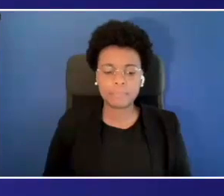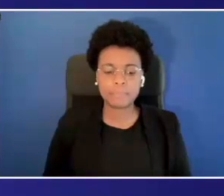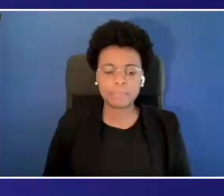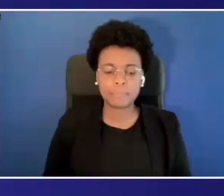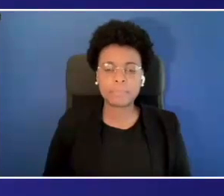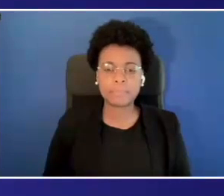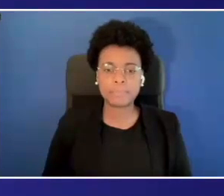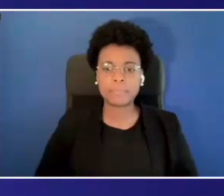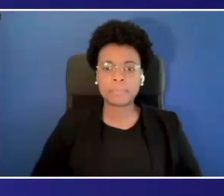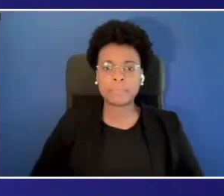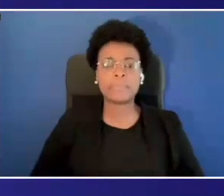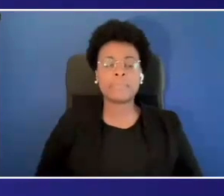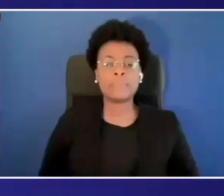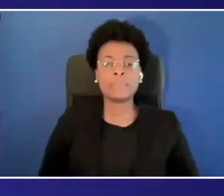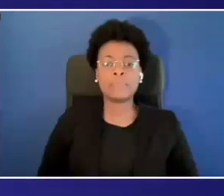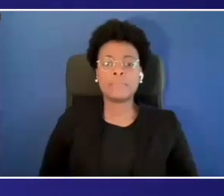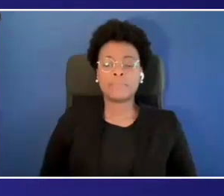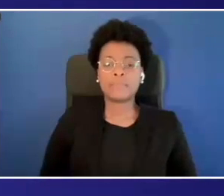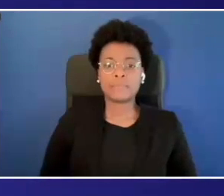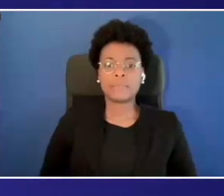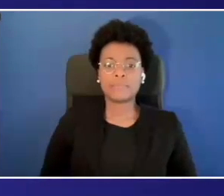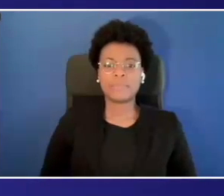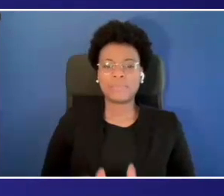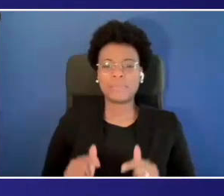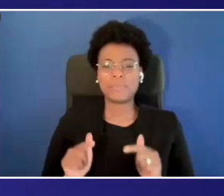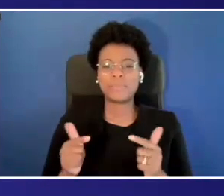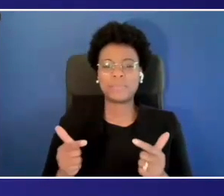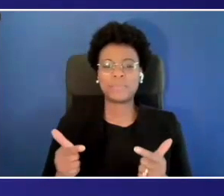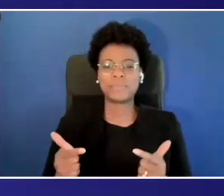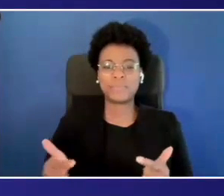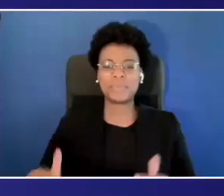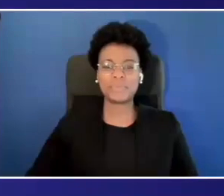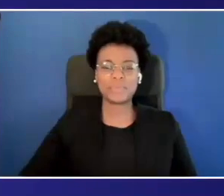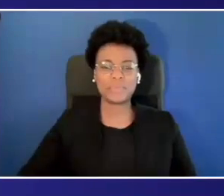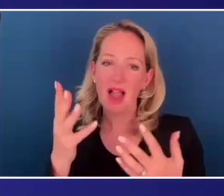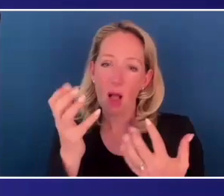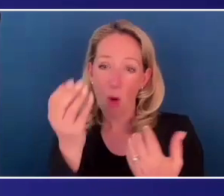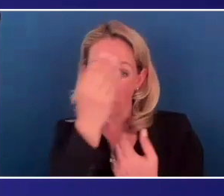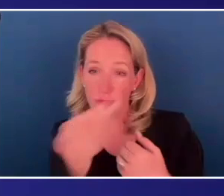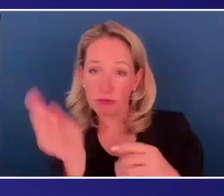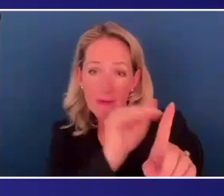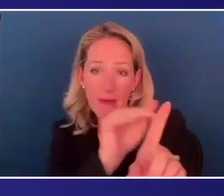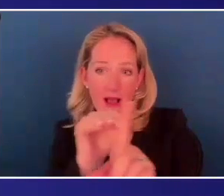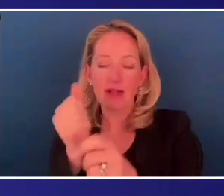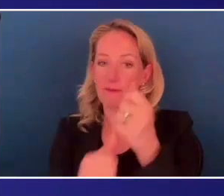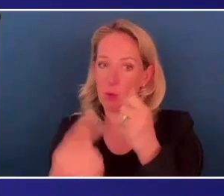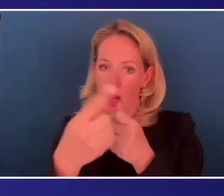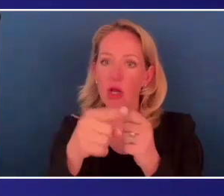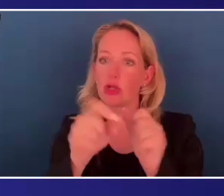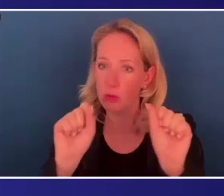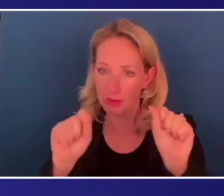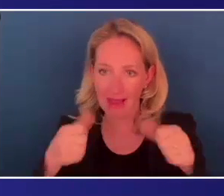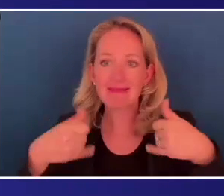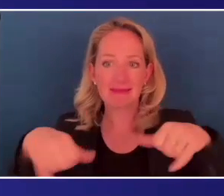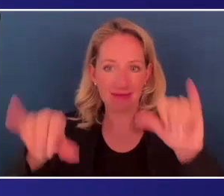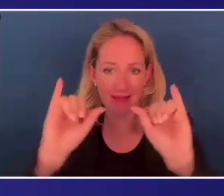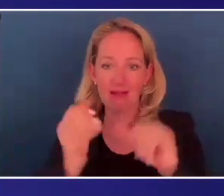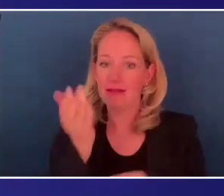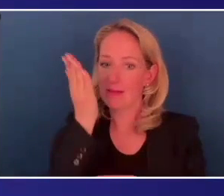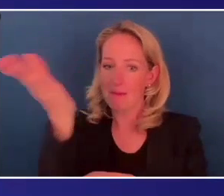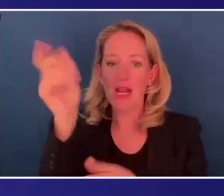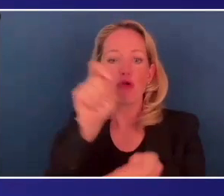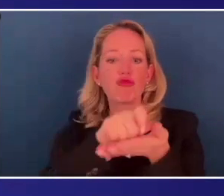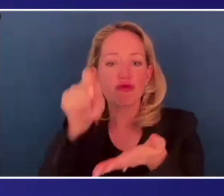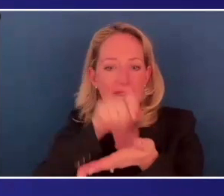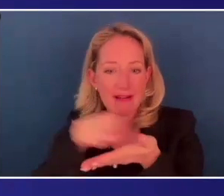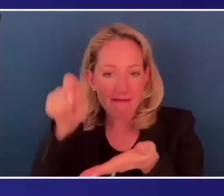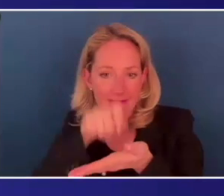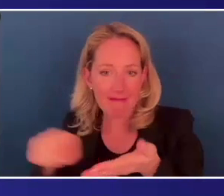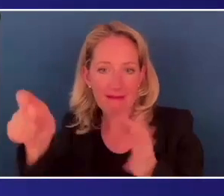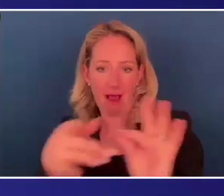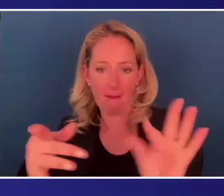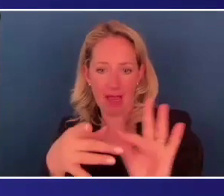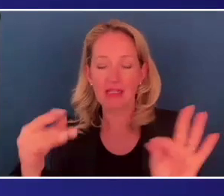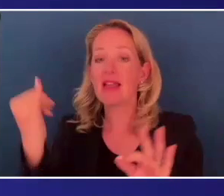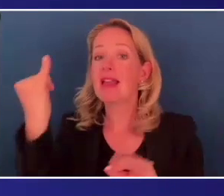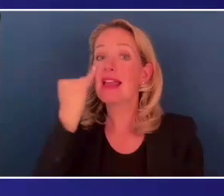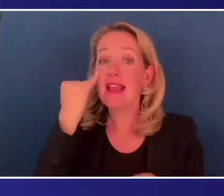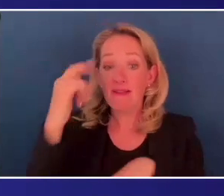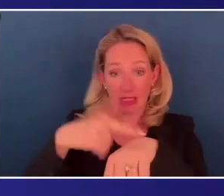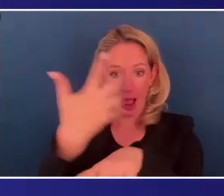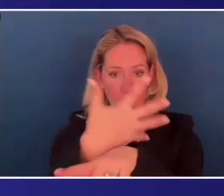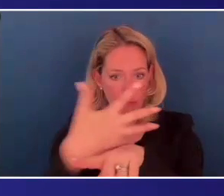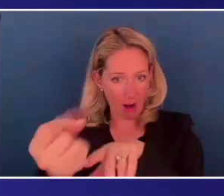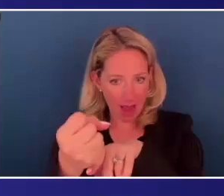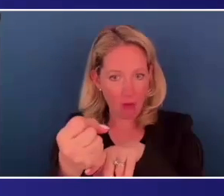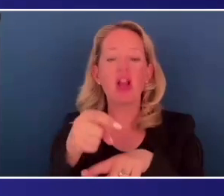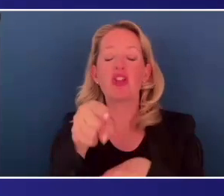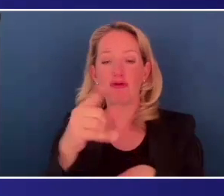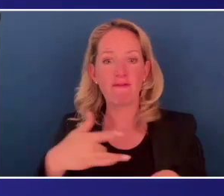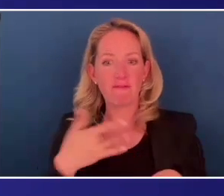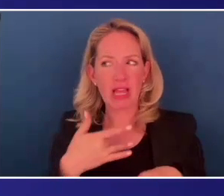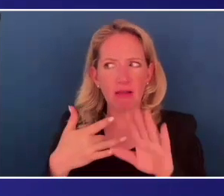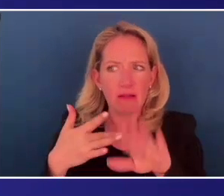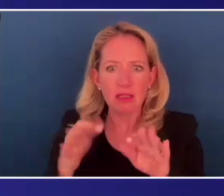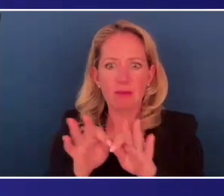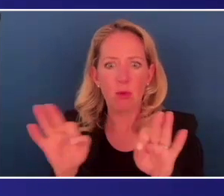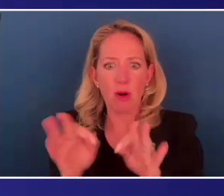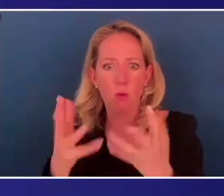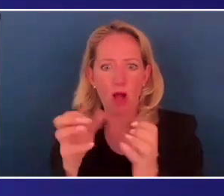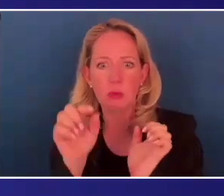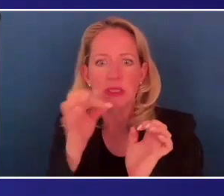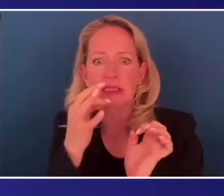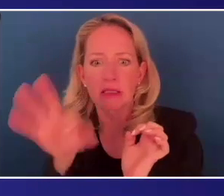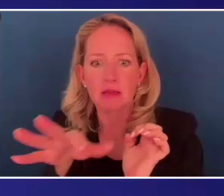I'd like to remind everyone that you are still able to submit written comments. So if you do run out of time and you feel it is important, please make sure that you submit a written comment before the 8th of May.